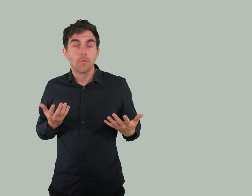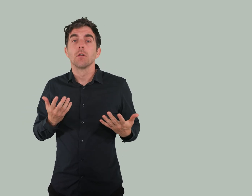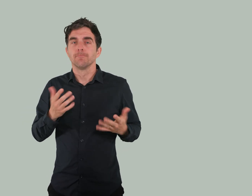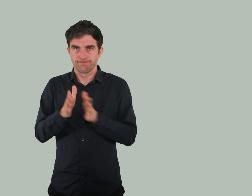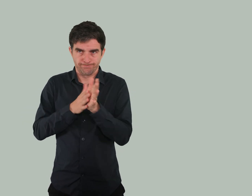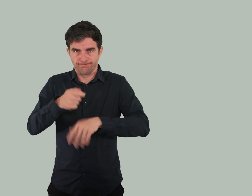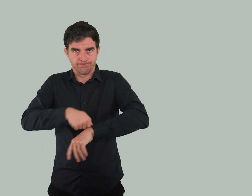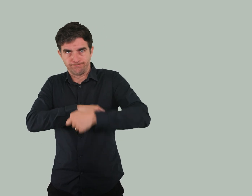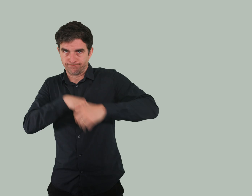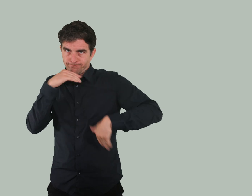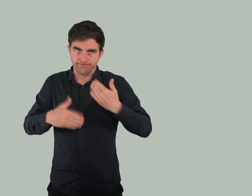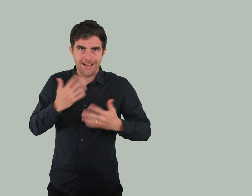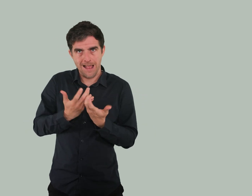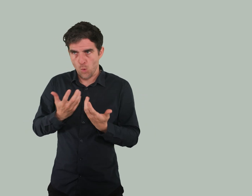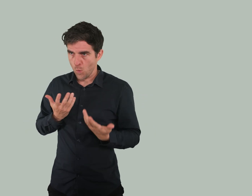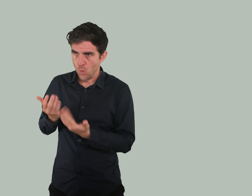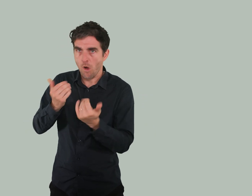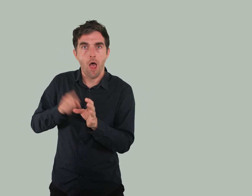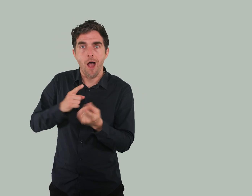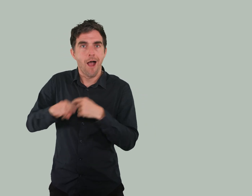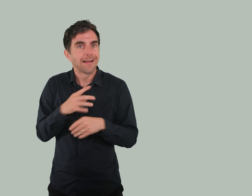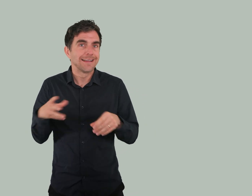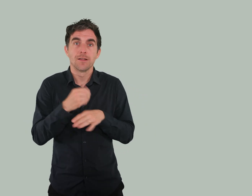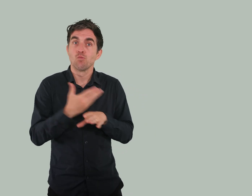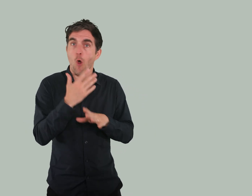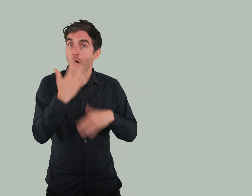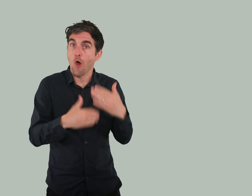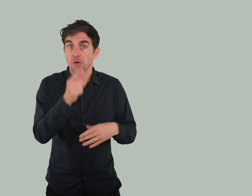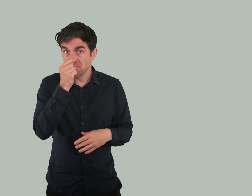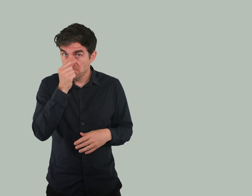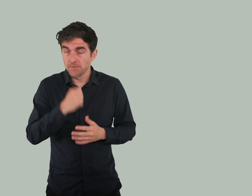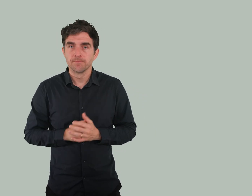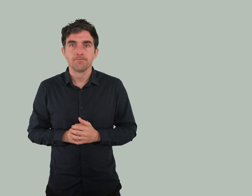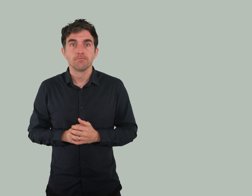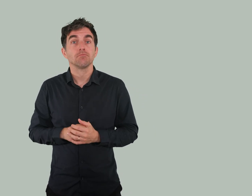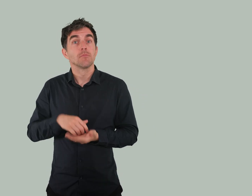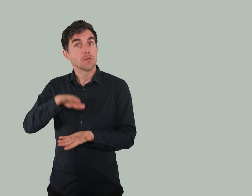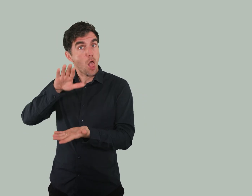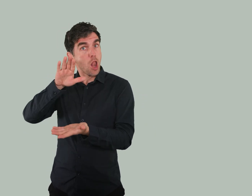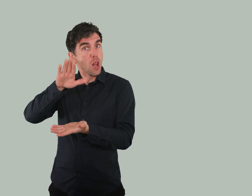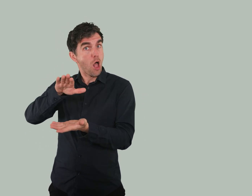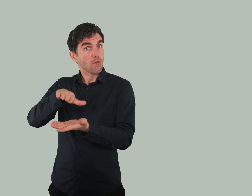on-boarding and employment practices to attract more young workers from the UK into their workplaces.